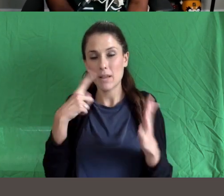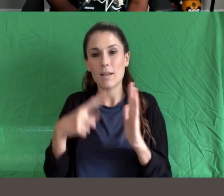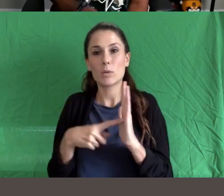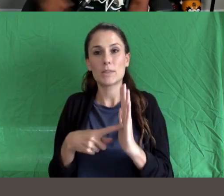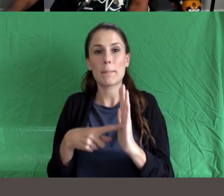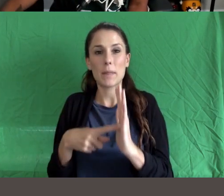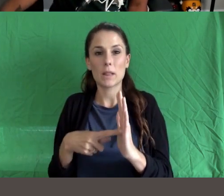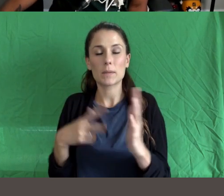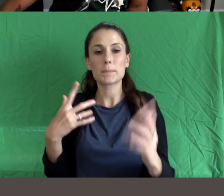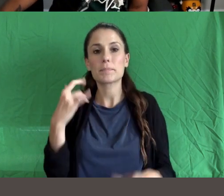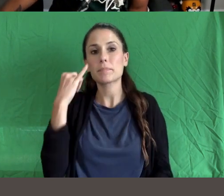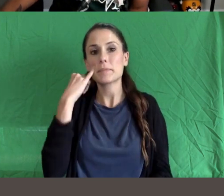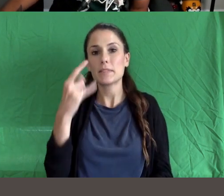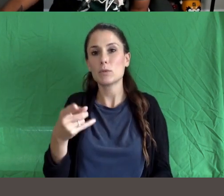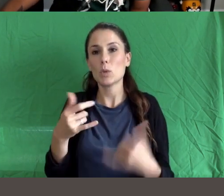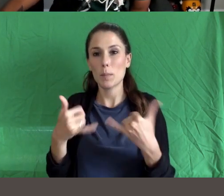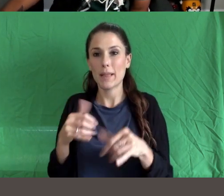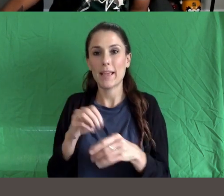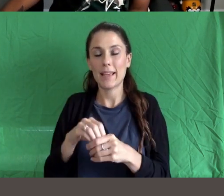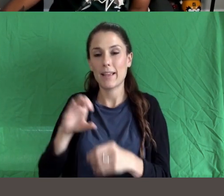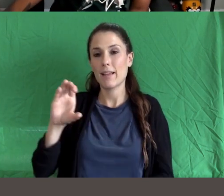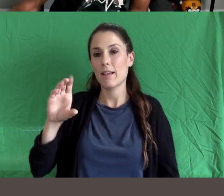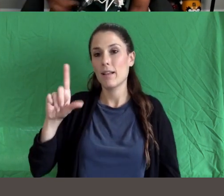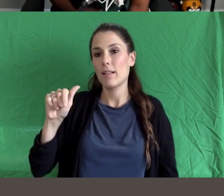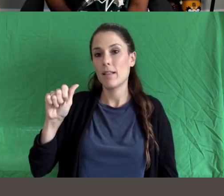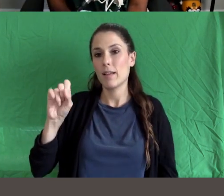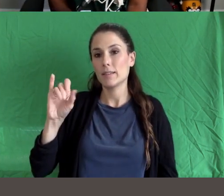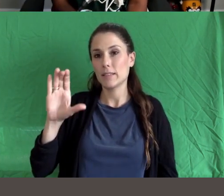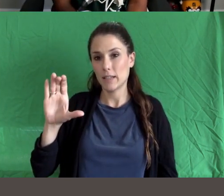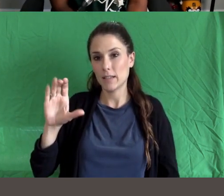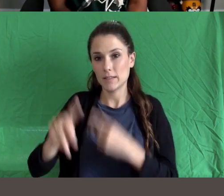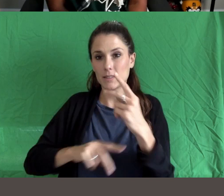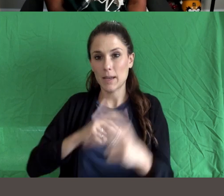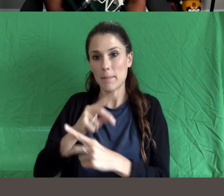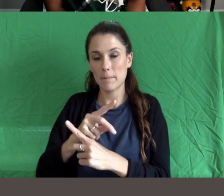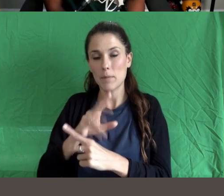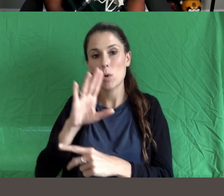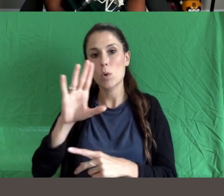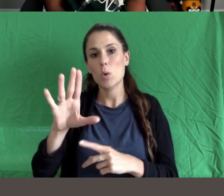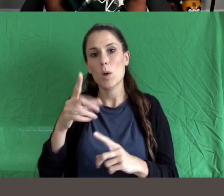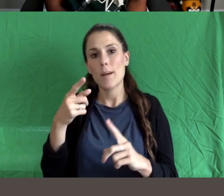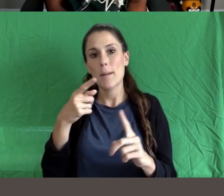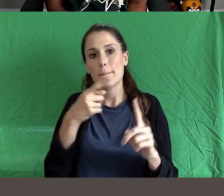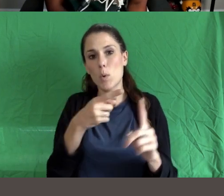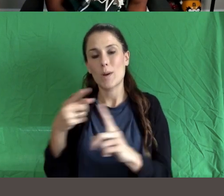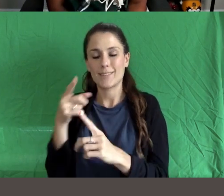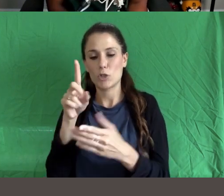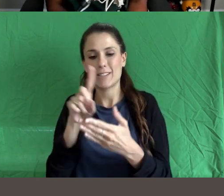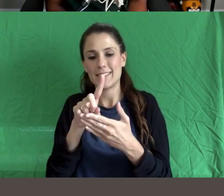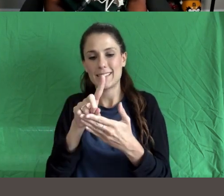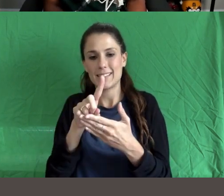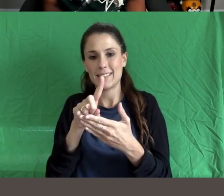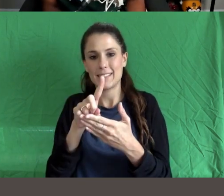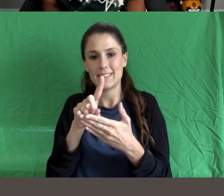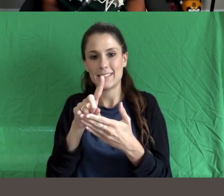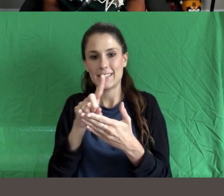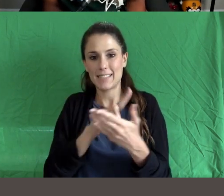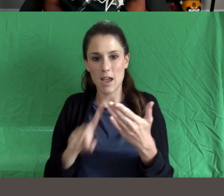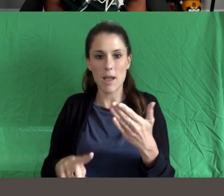For instance, if you're playing in classic format, your points are designed based on the